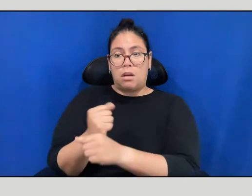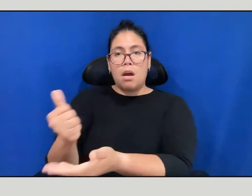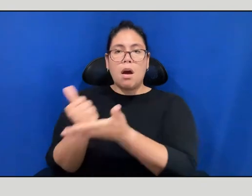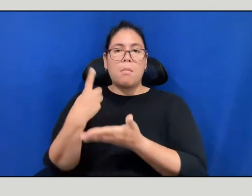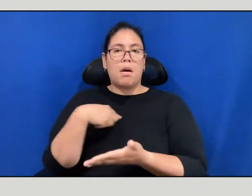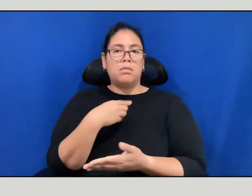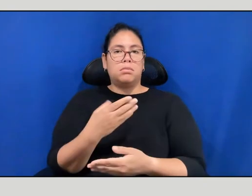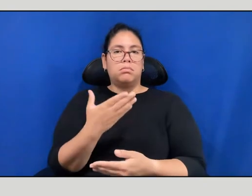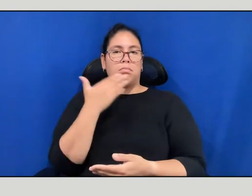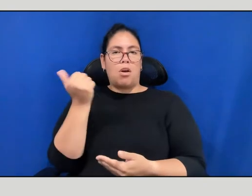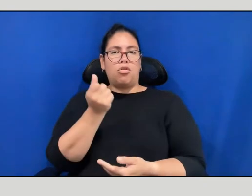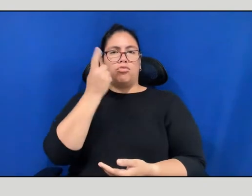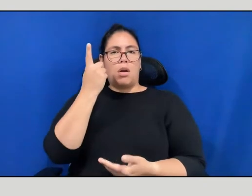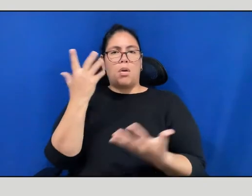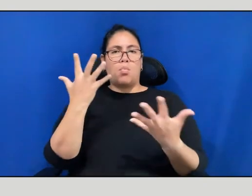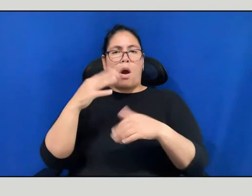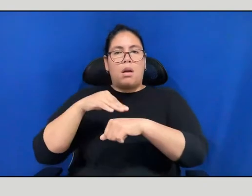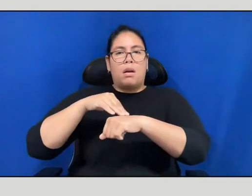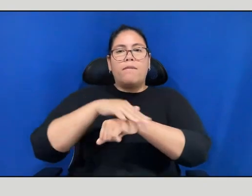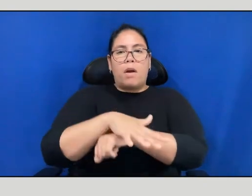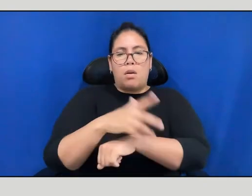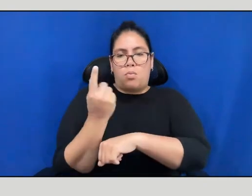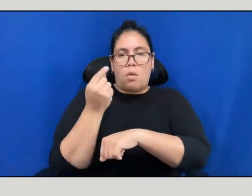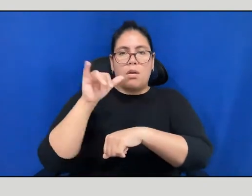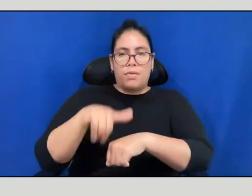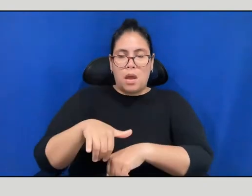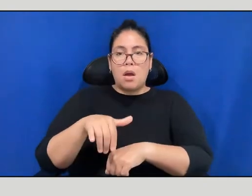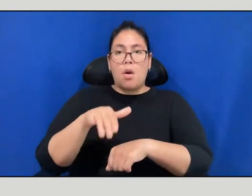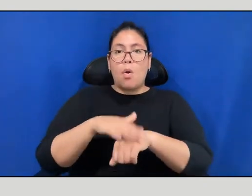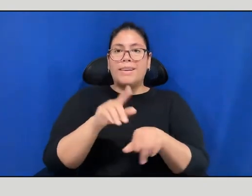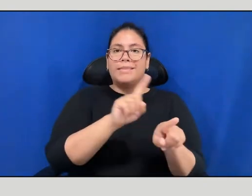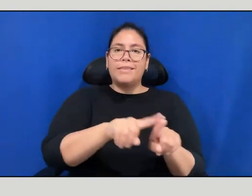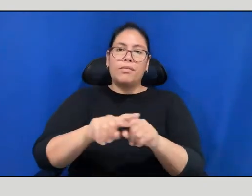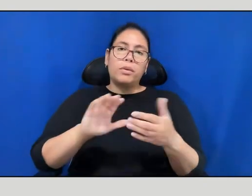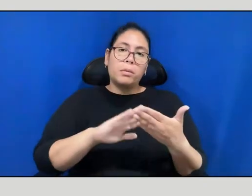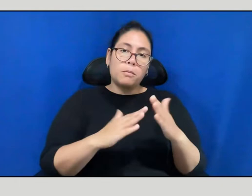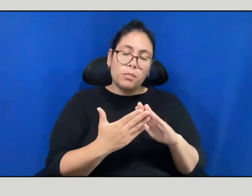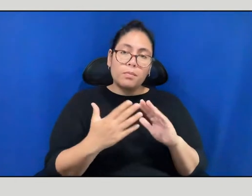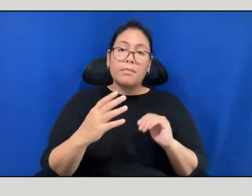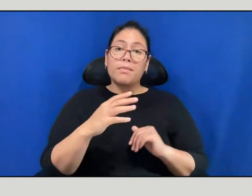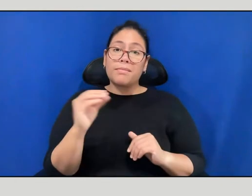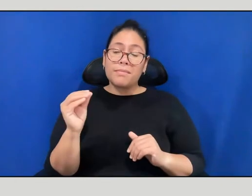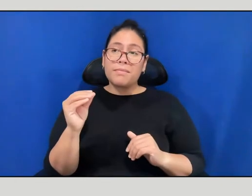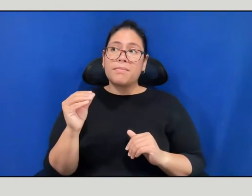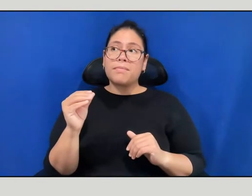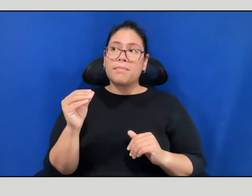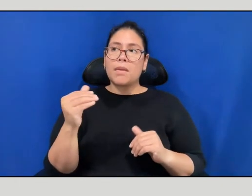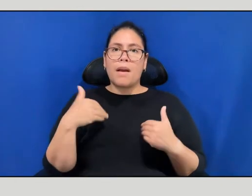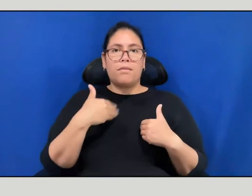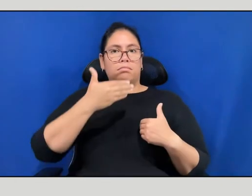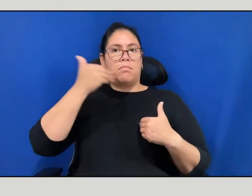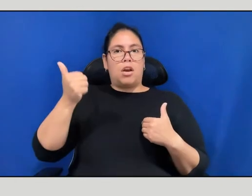of these issues on our different communities and to have a better sense of what is our racial identity